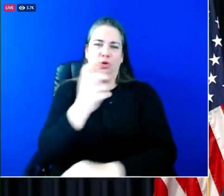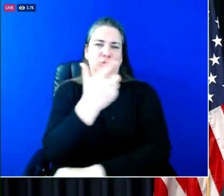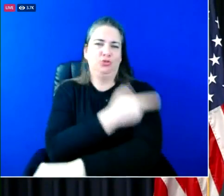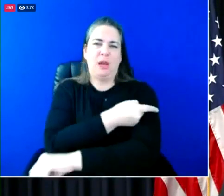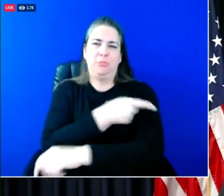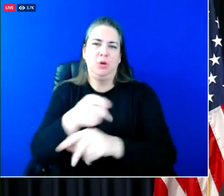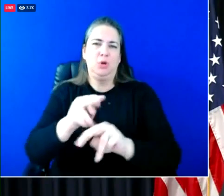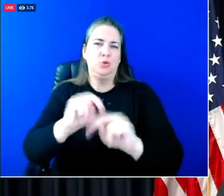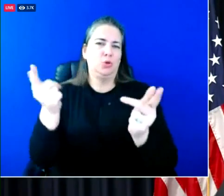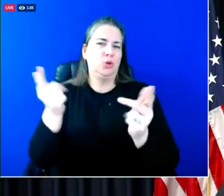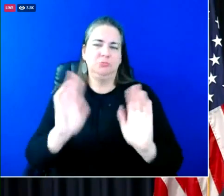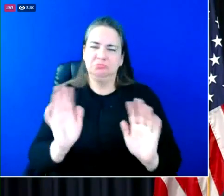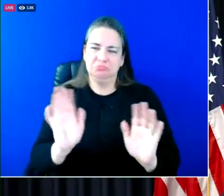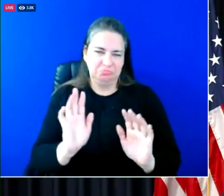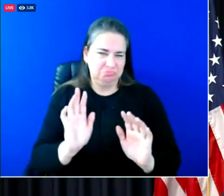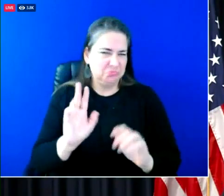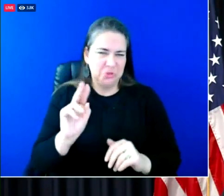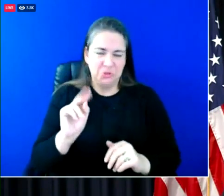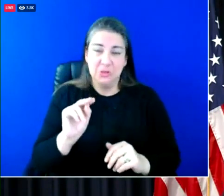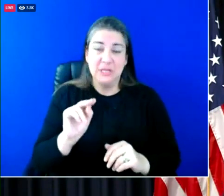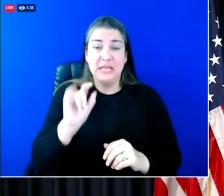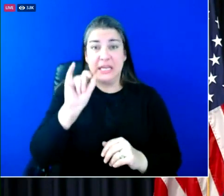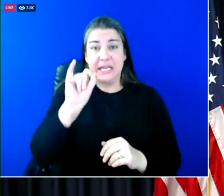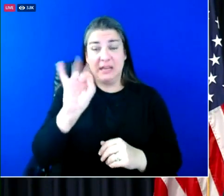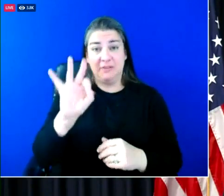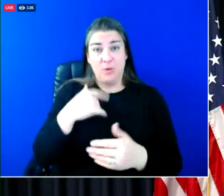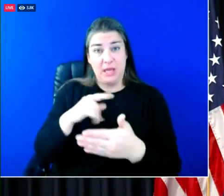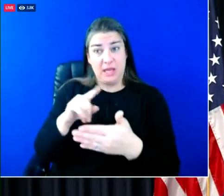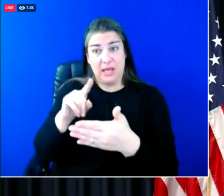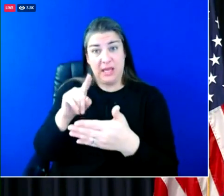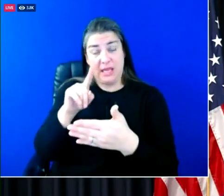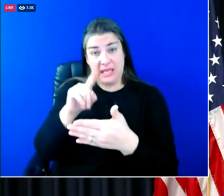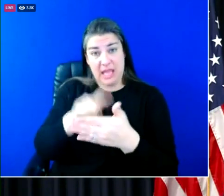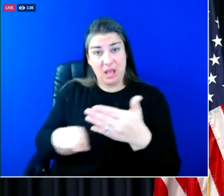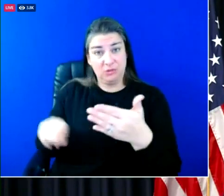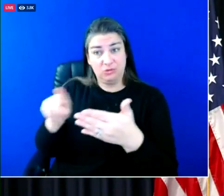cancelation early, uh, they they are fine in the storage that they are